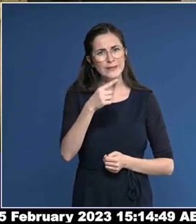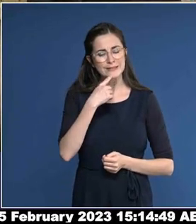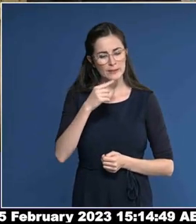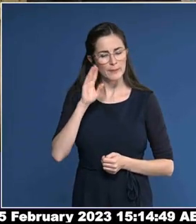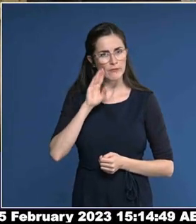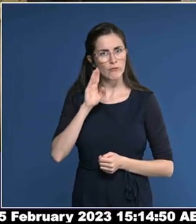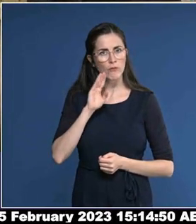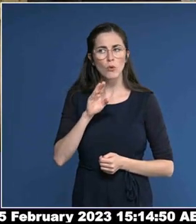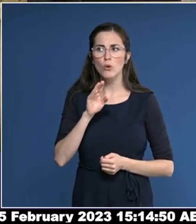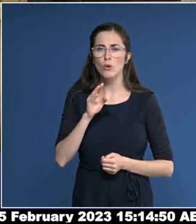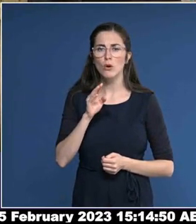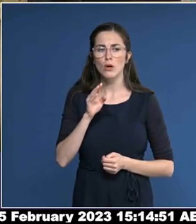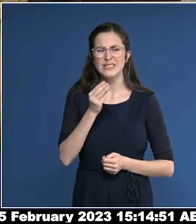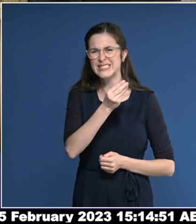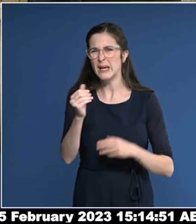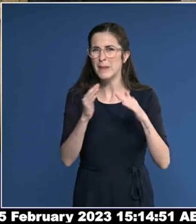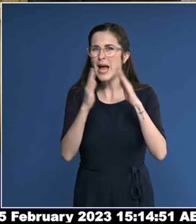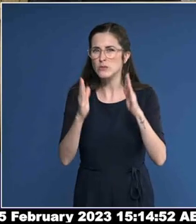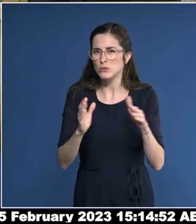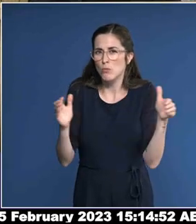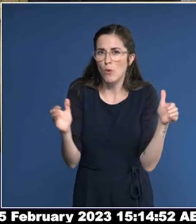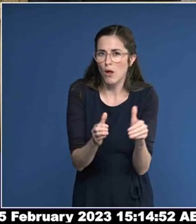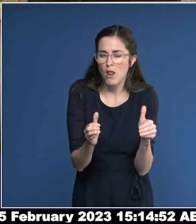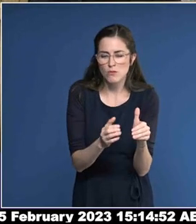Has it reduced the peer-on-peer violence?